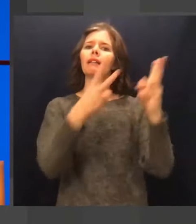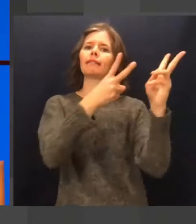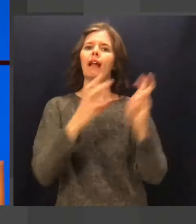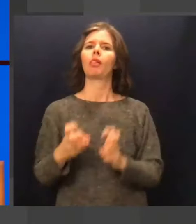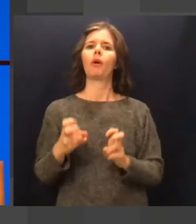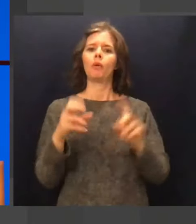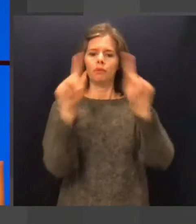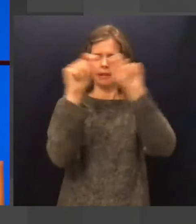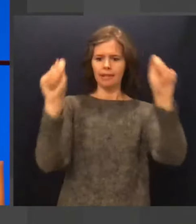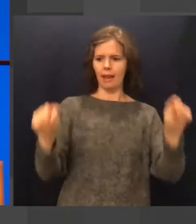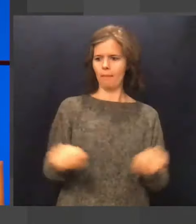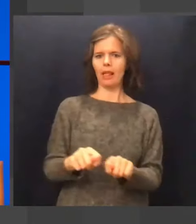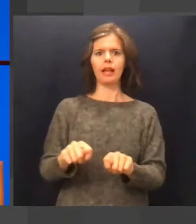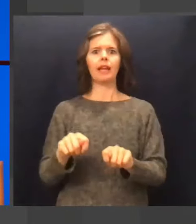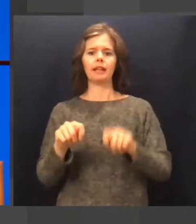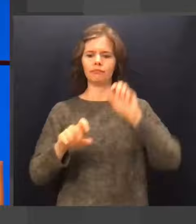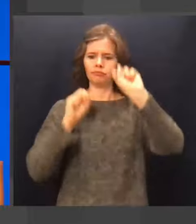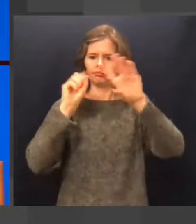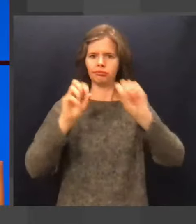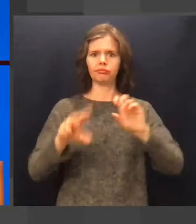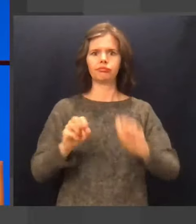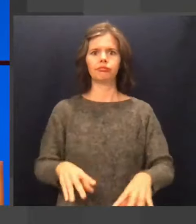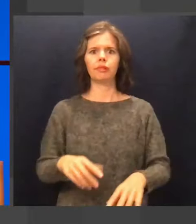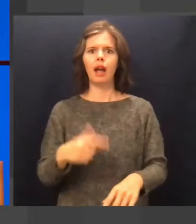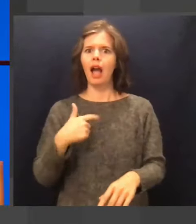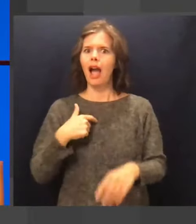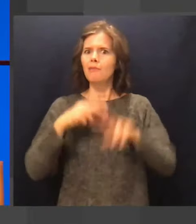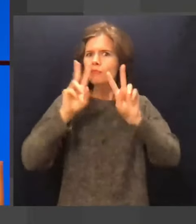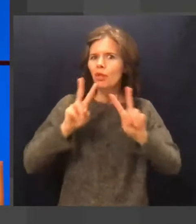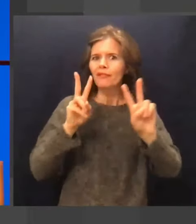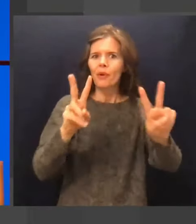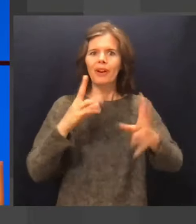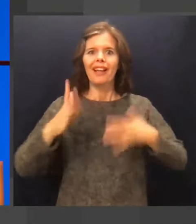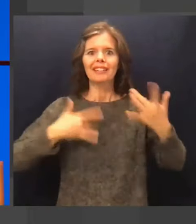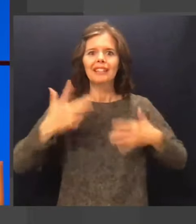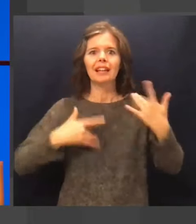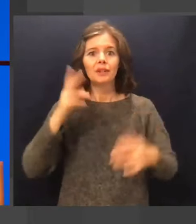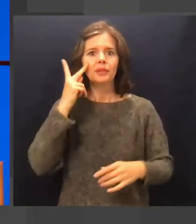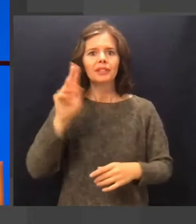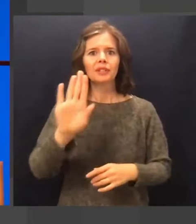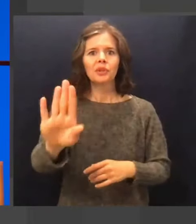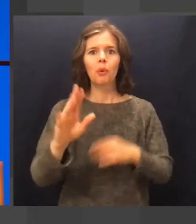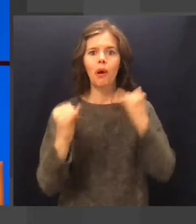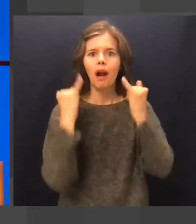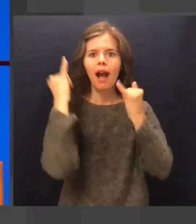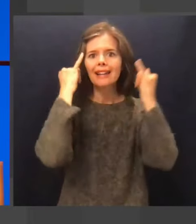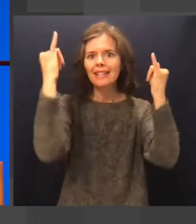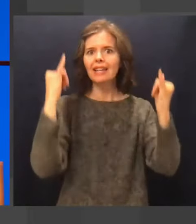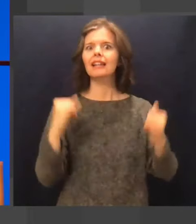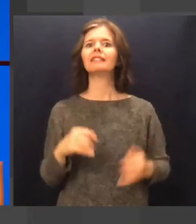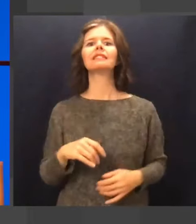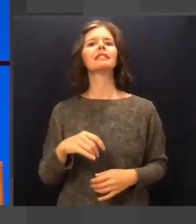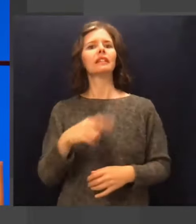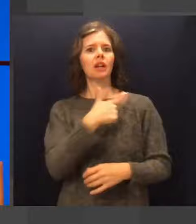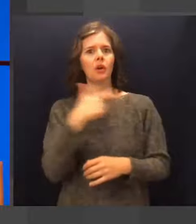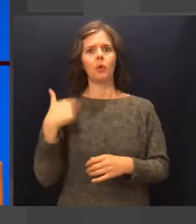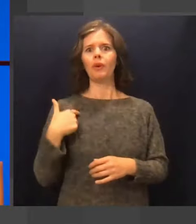YOU CAN REGISTER TODAY AND TEMPLATE. WE CAN'T WAIT TO SEE YOUR AMAZING IDEAS AND JENS AND I CAN'T WAIT TO SEE THE WINNER ON VIDEO CHAT. WE GET THE AWESOME PRIZE OF